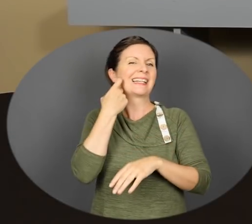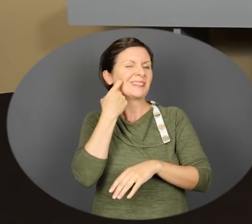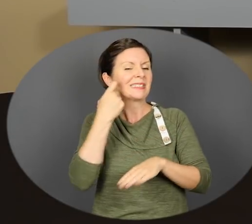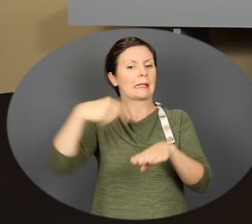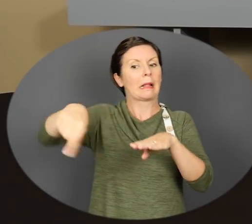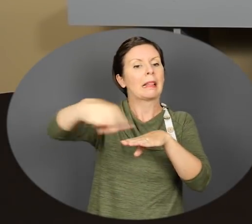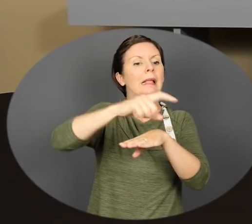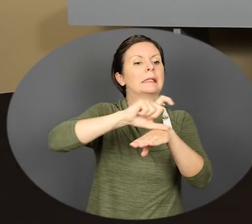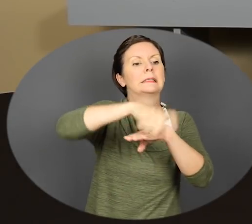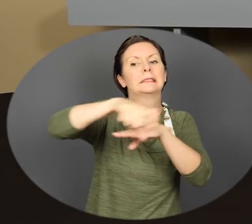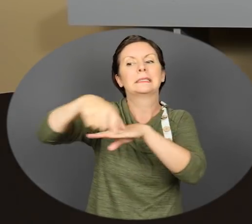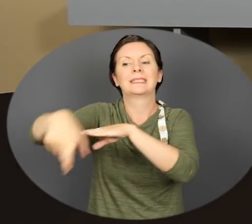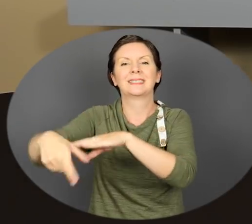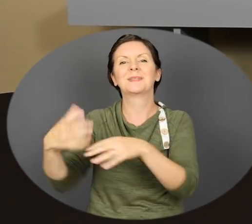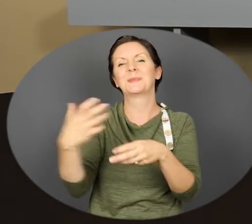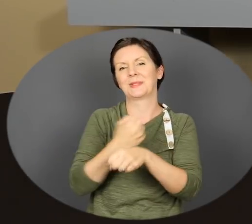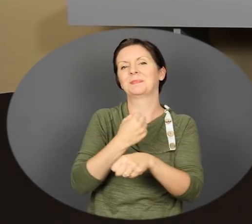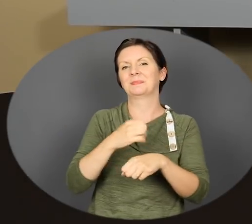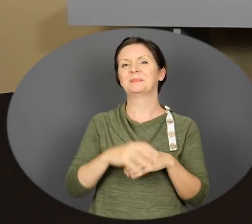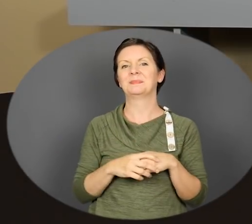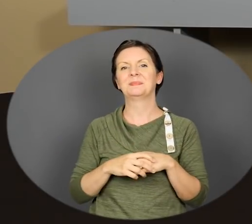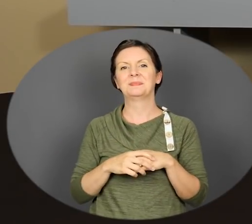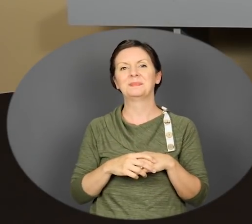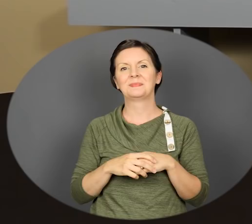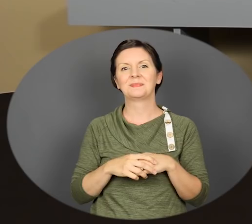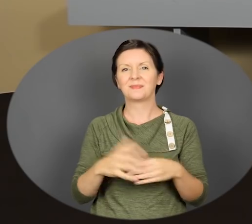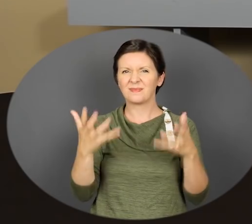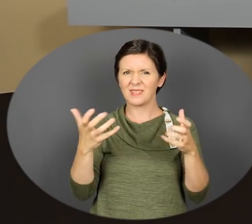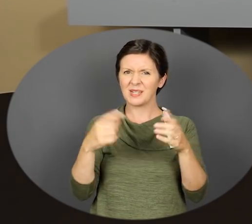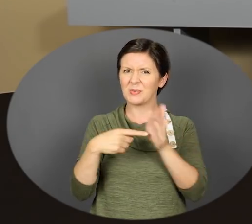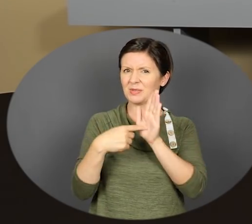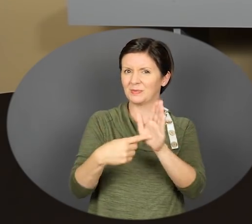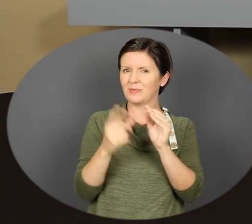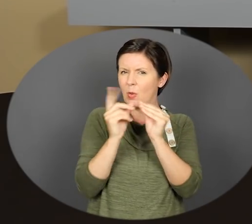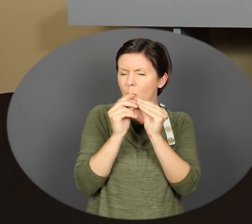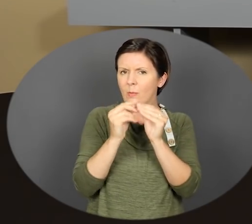removed share the victory as well. But join me at the table I want to show you one other